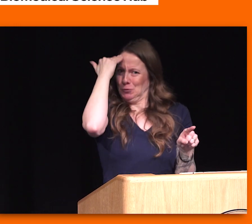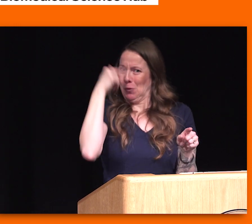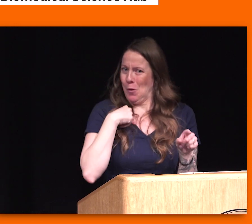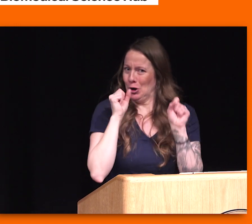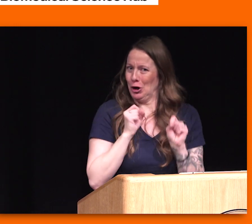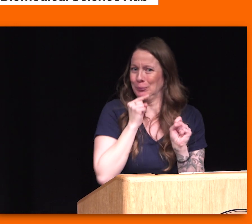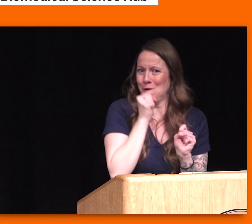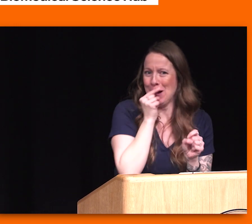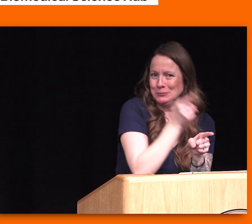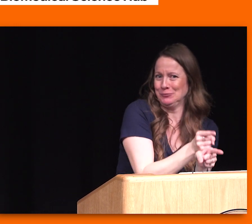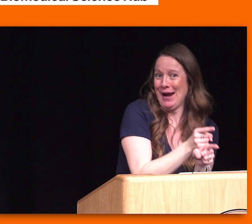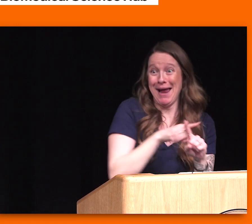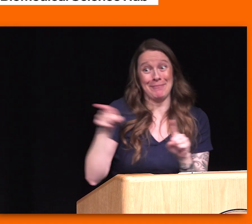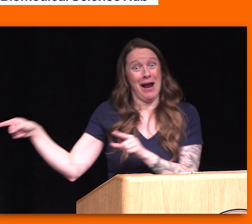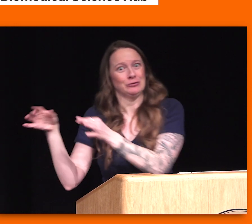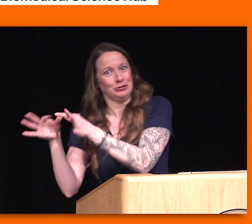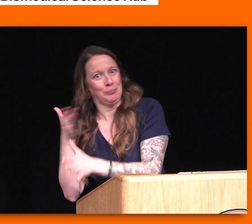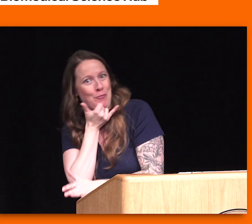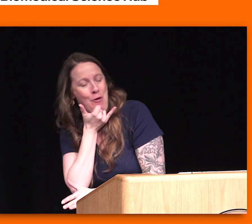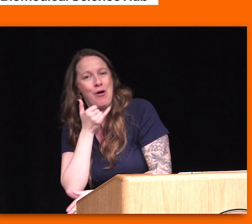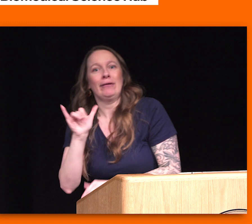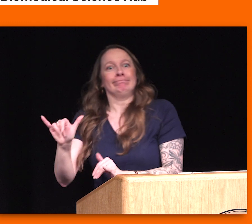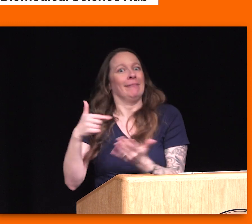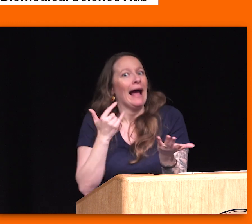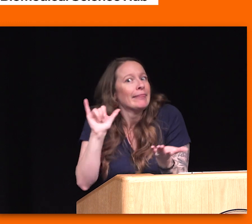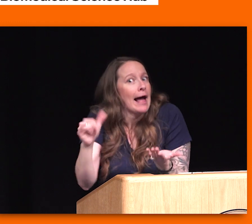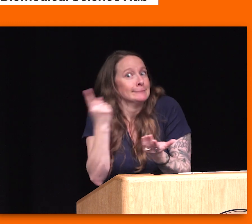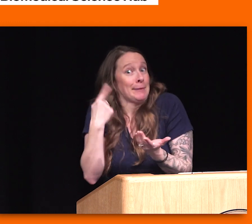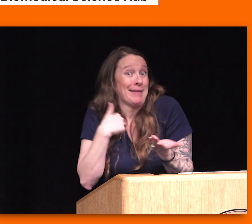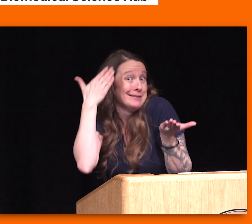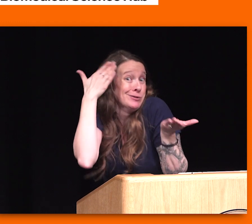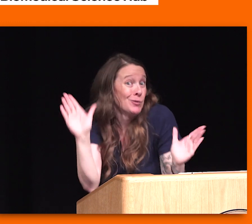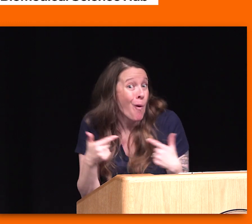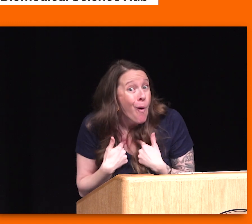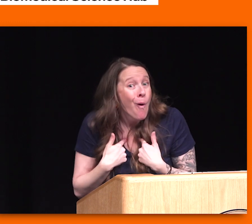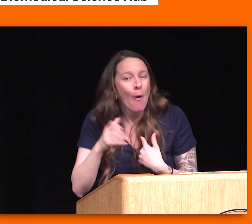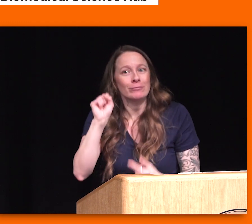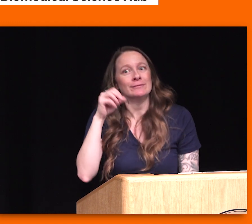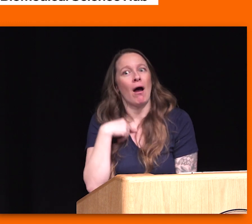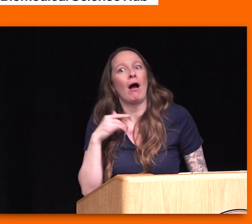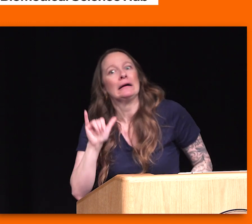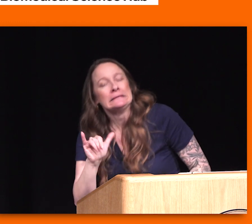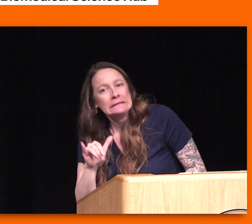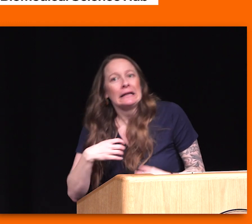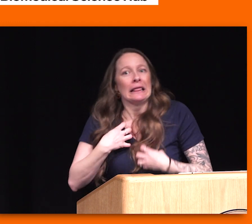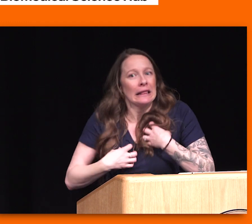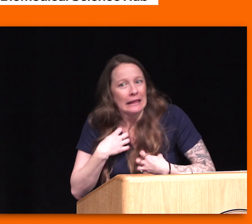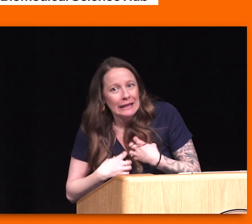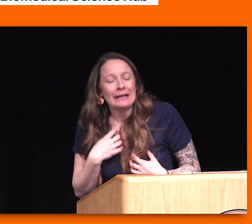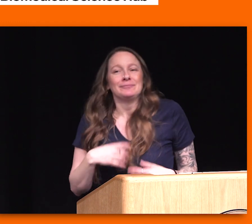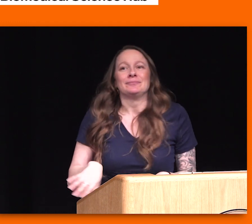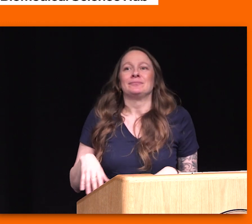They were able to read my lips and they saw that I was saying the right word, but the interpreter was saying the wrong word, and I just-- I didn't even realize. I had no idea